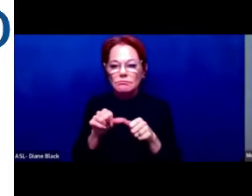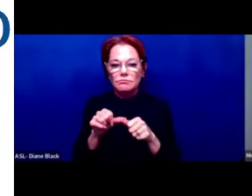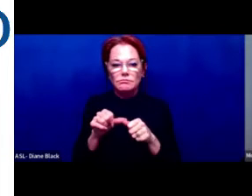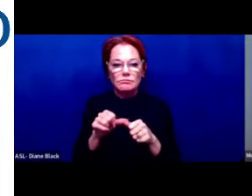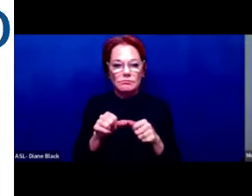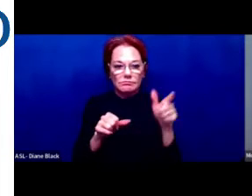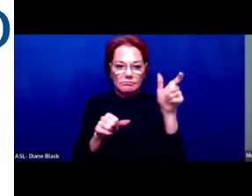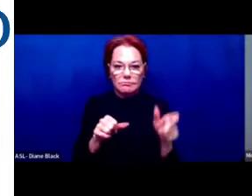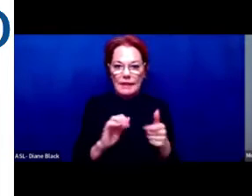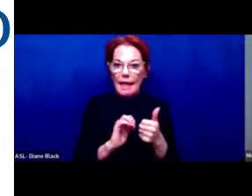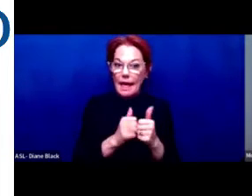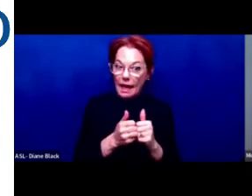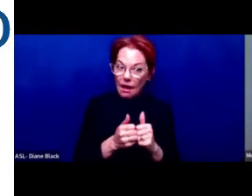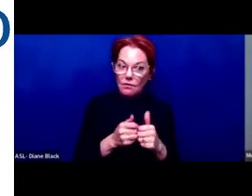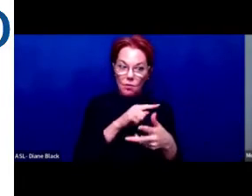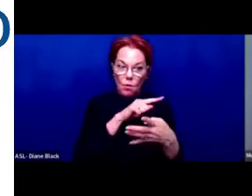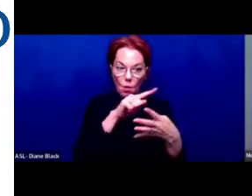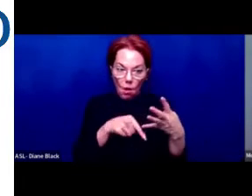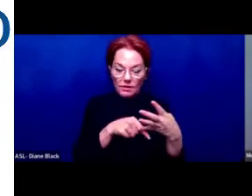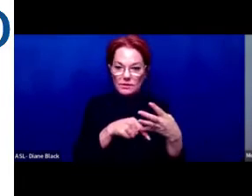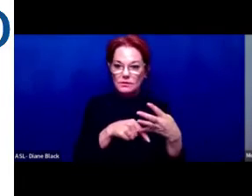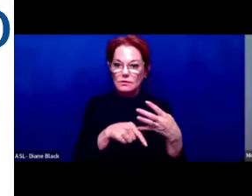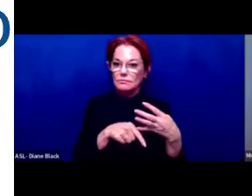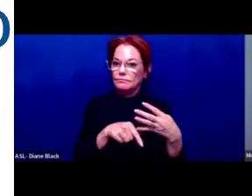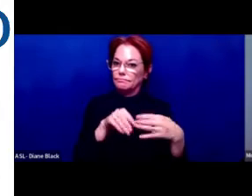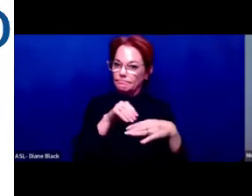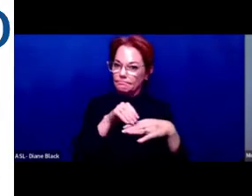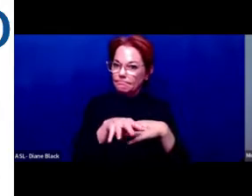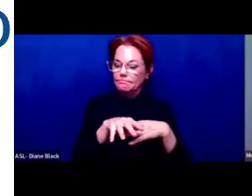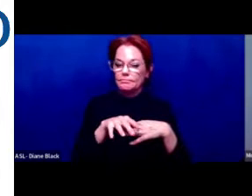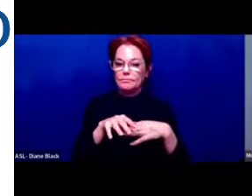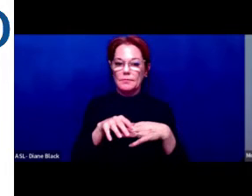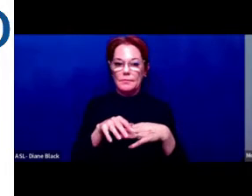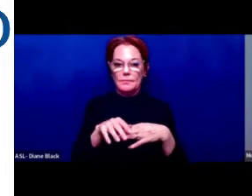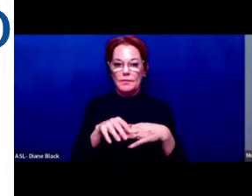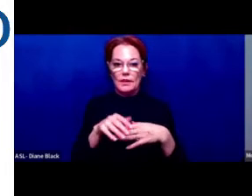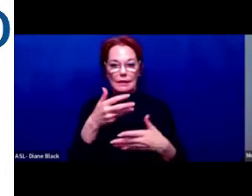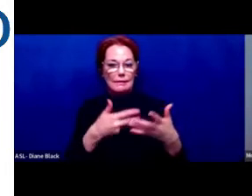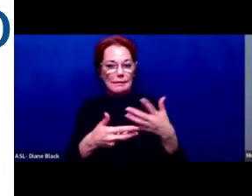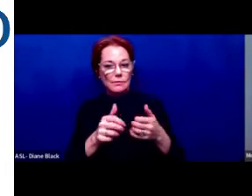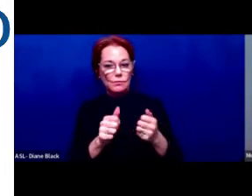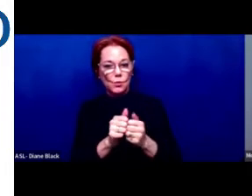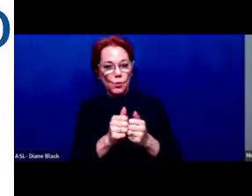factors play a role in, you know, engagement with your primary care, access to primary